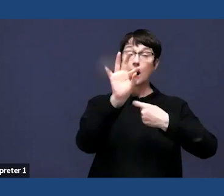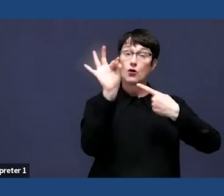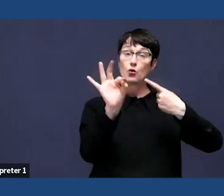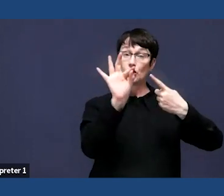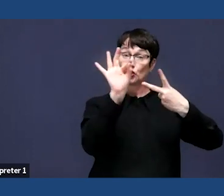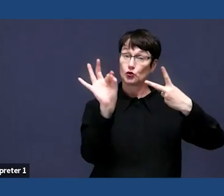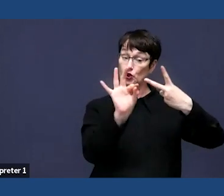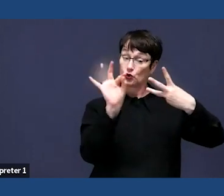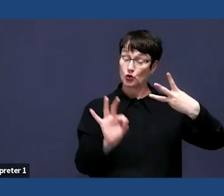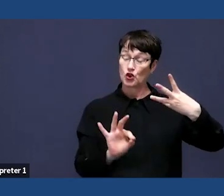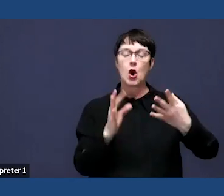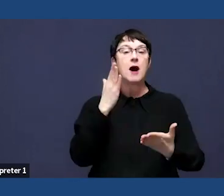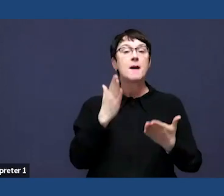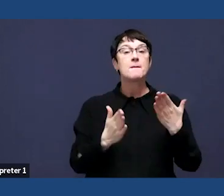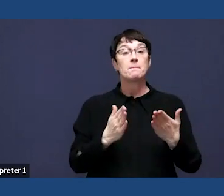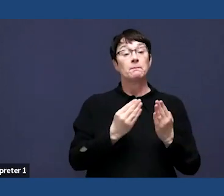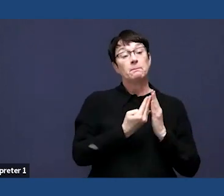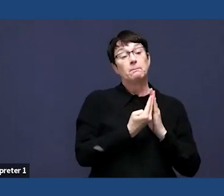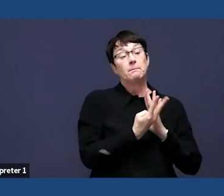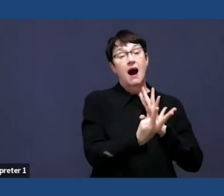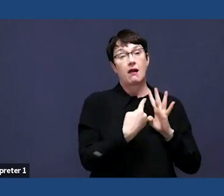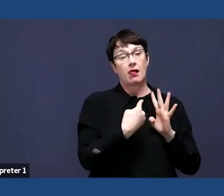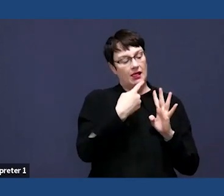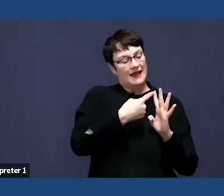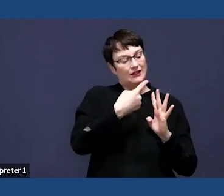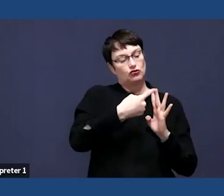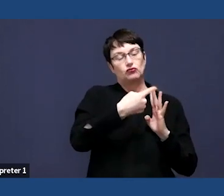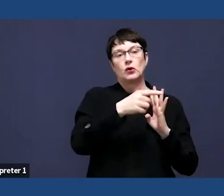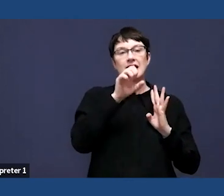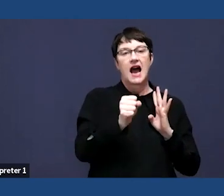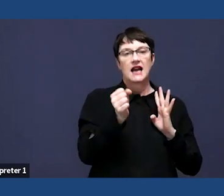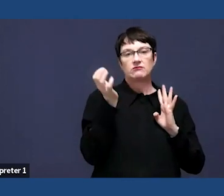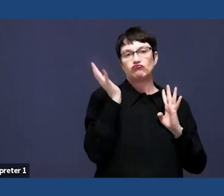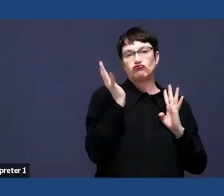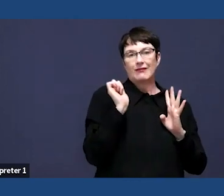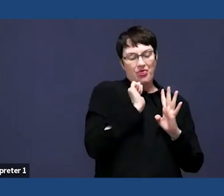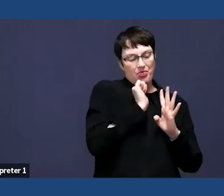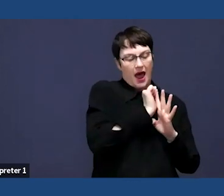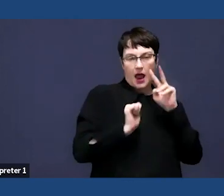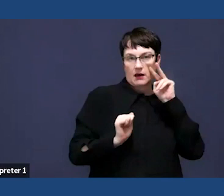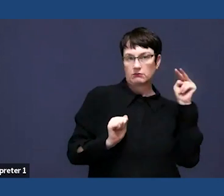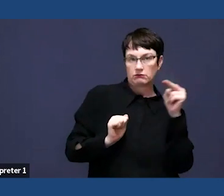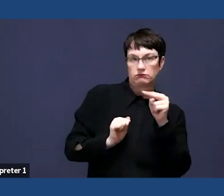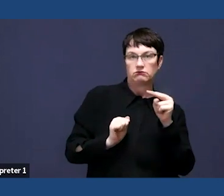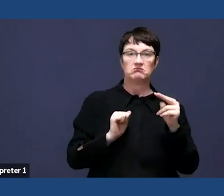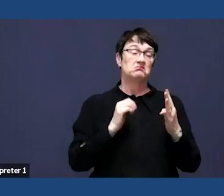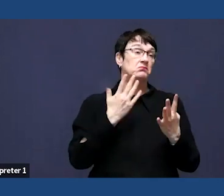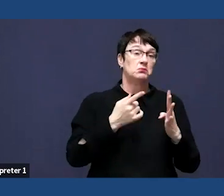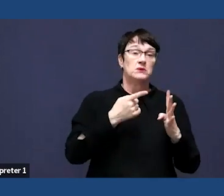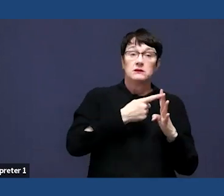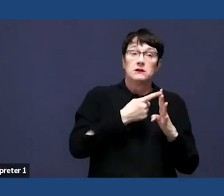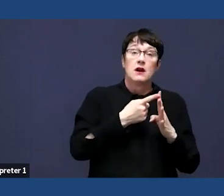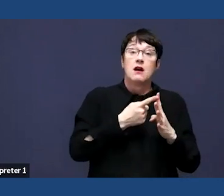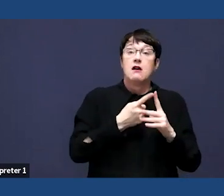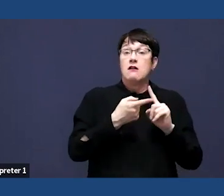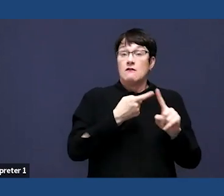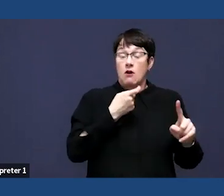their perspective, from Civil Society, from a private sector and so on to share with the